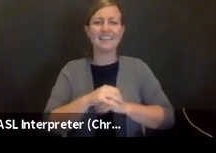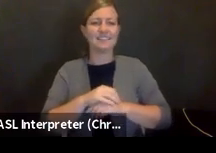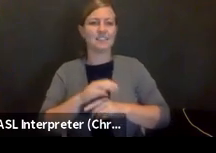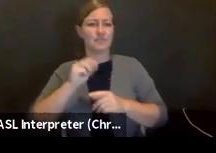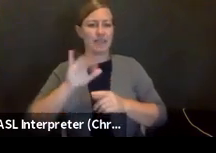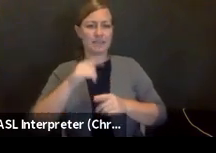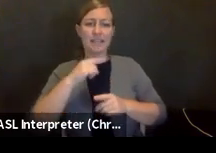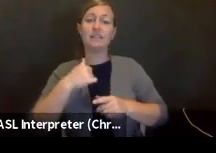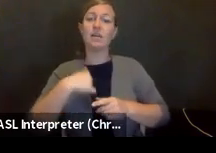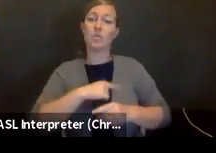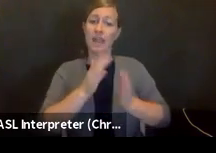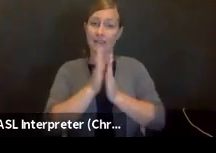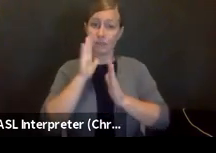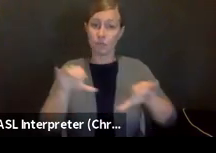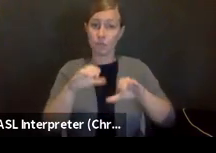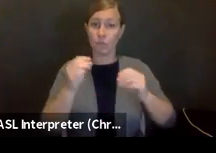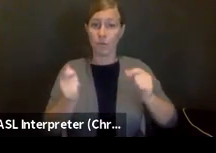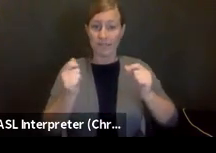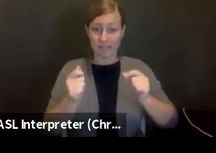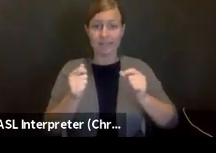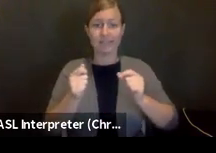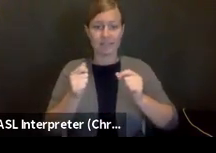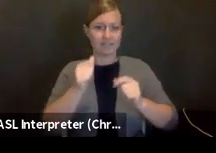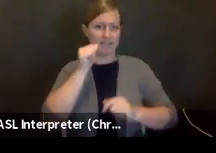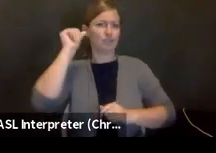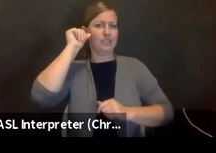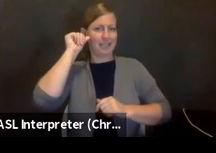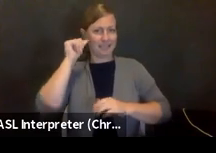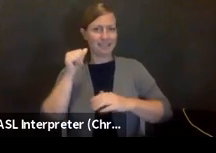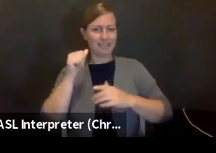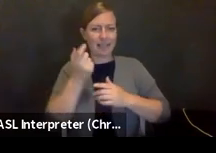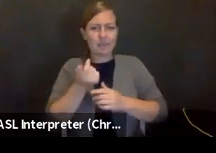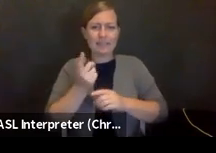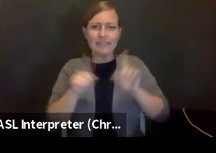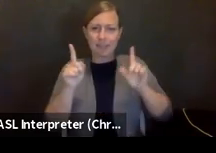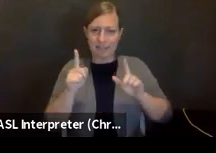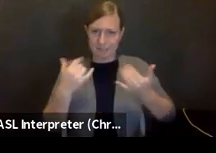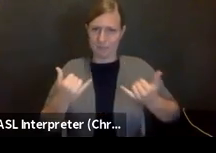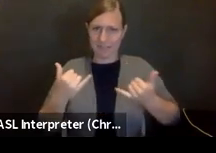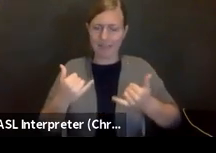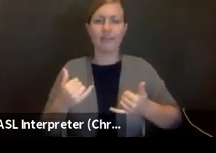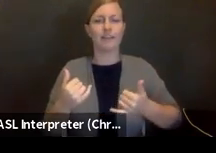ESD 189 - Amy Colburn: Yesterday's, this is a slightly different reflection, but we asked you to. I will throw this in the chat.